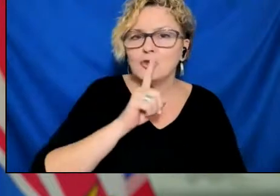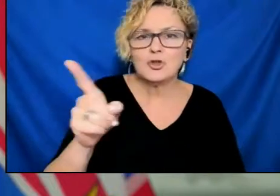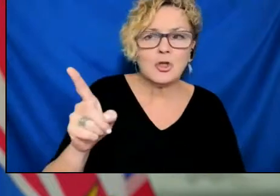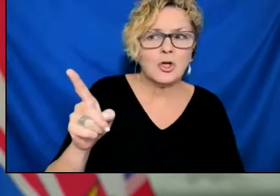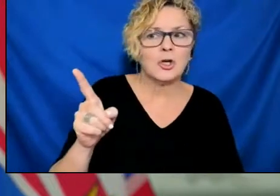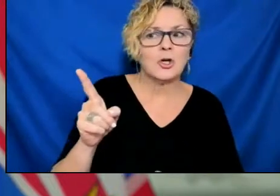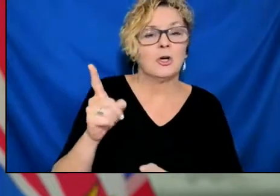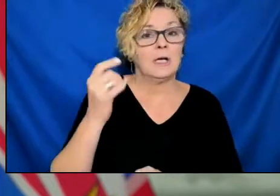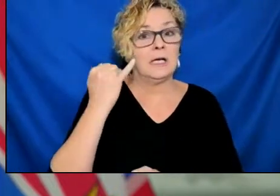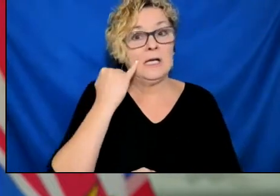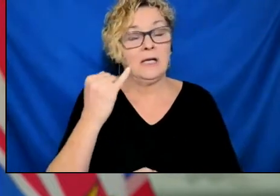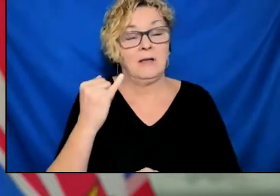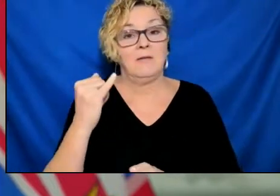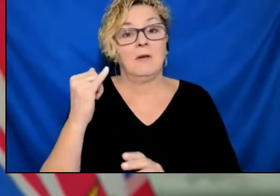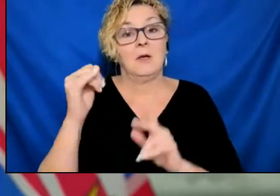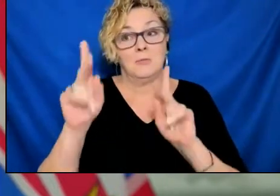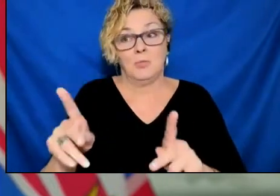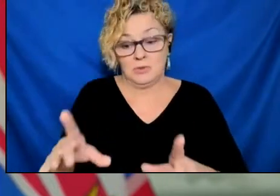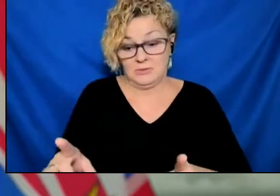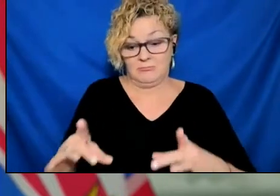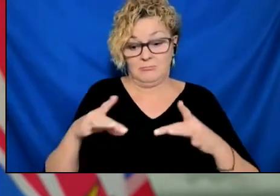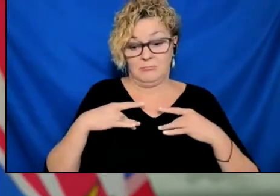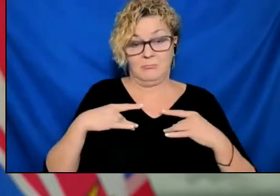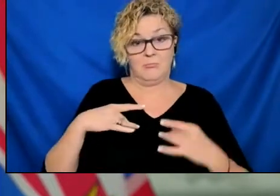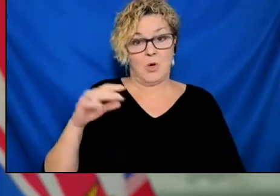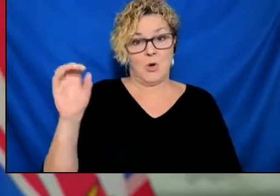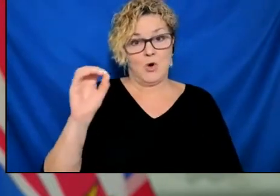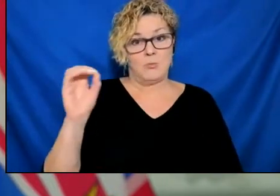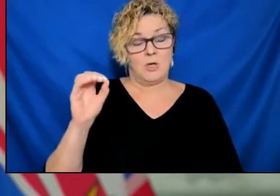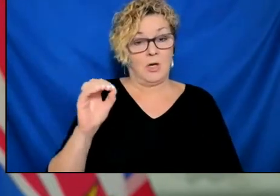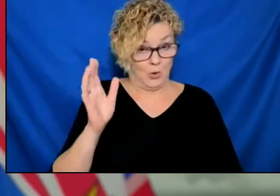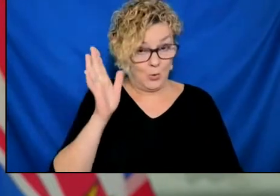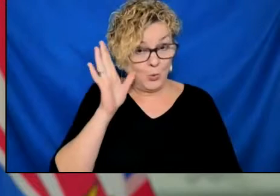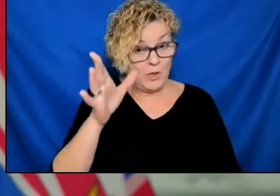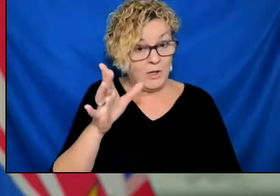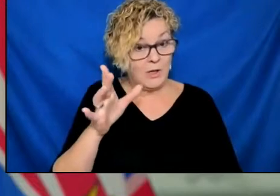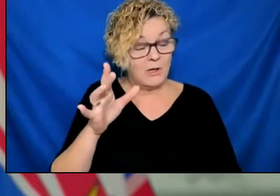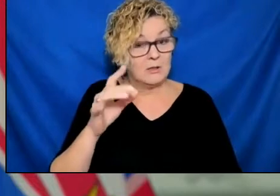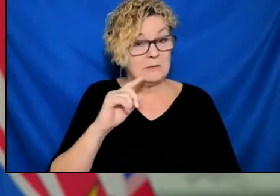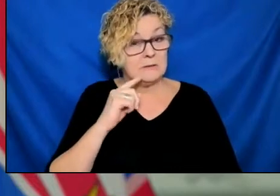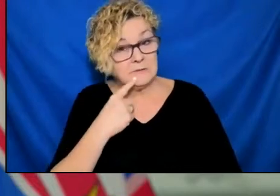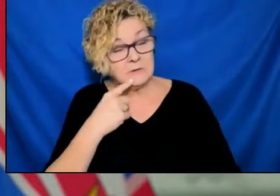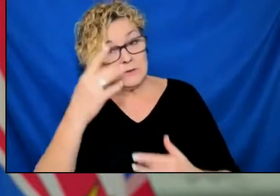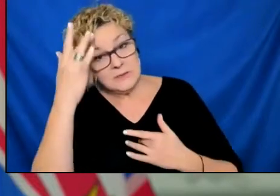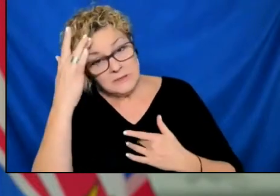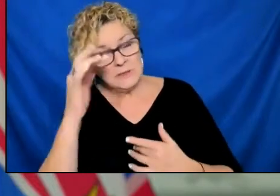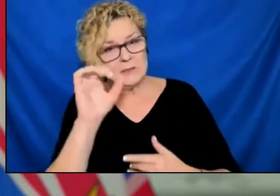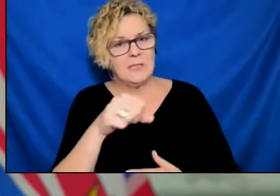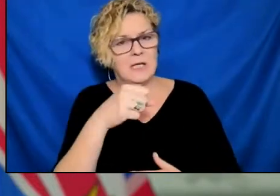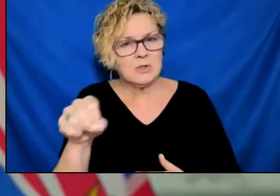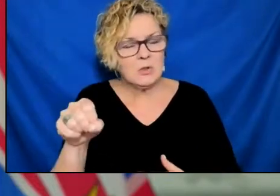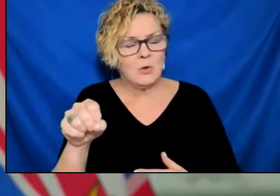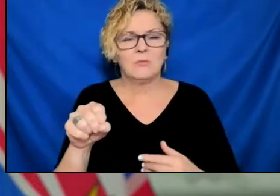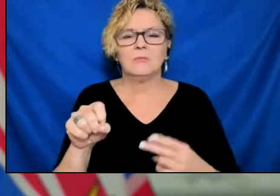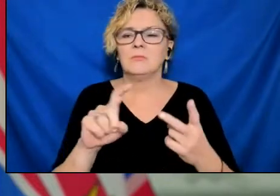is how severe this illness will be as more and more people are